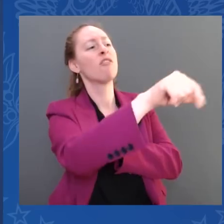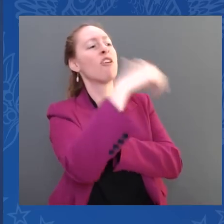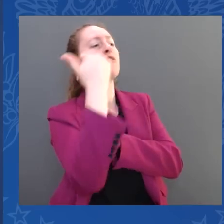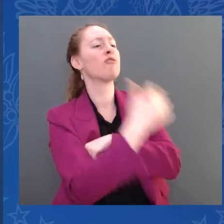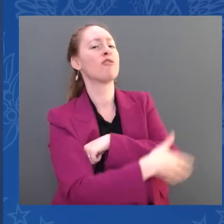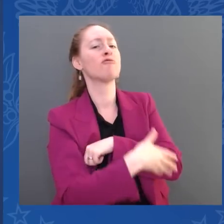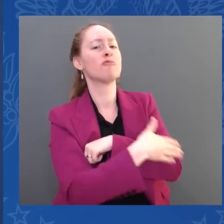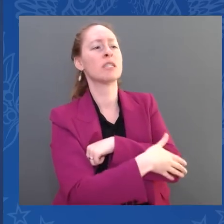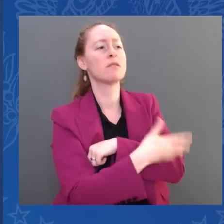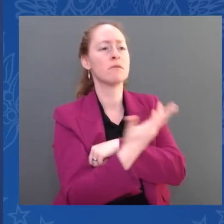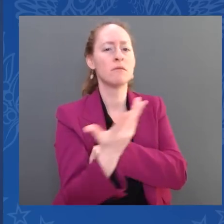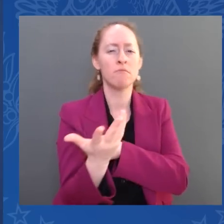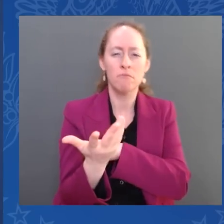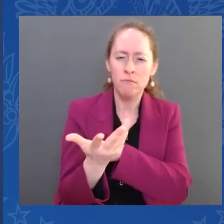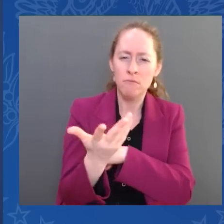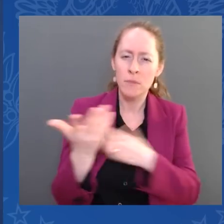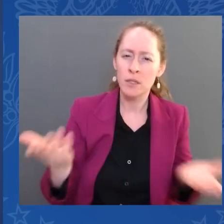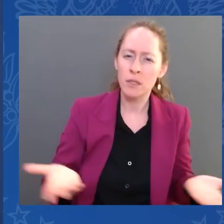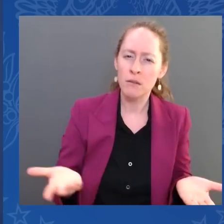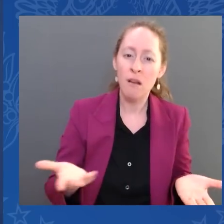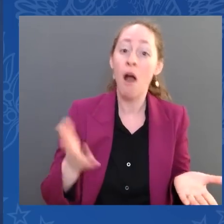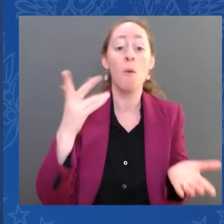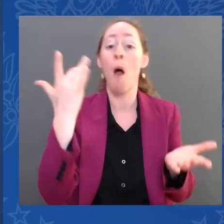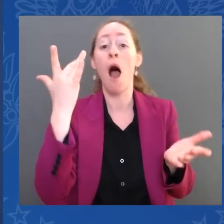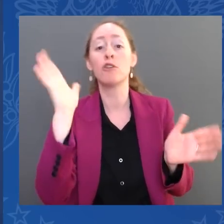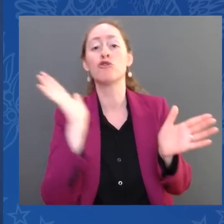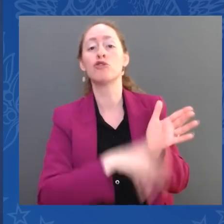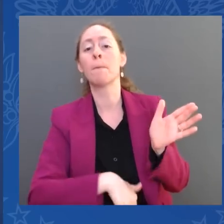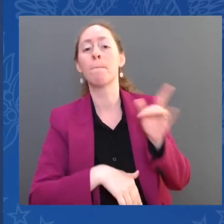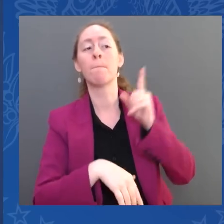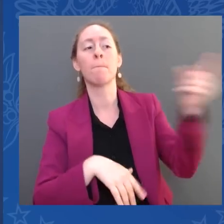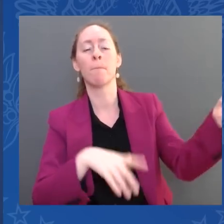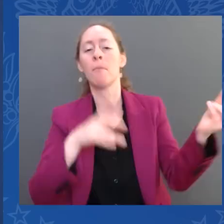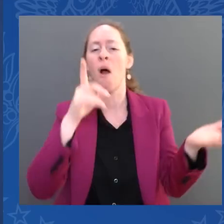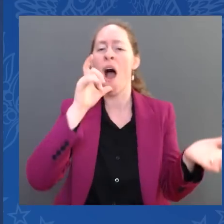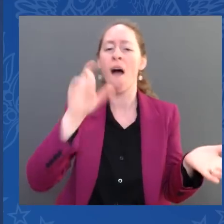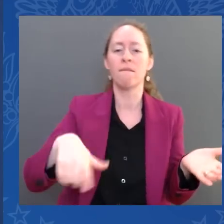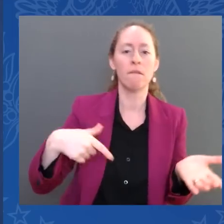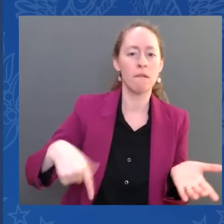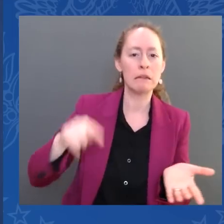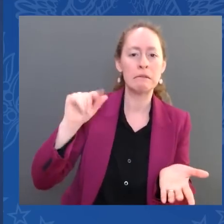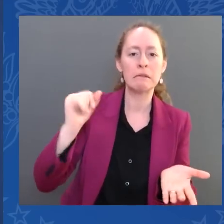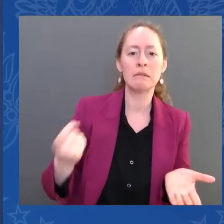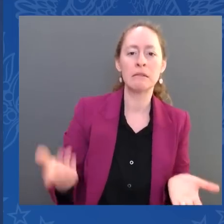We put together a multi-nation initiative that I'm hopeful will come into play at the G7.